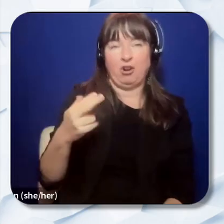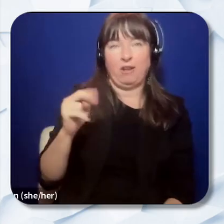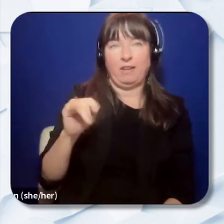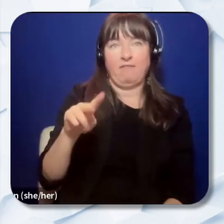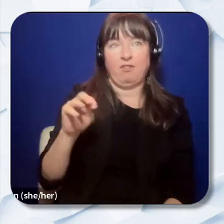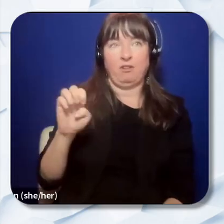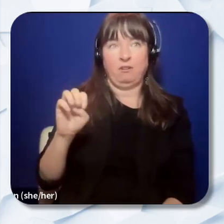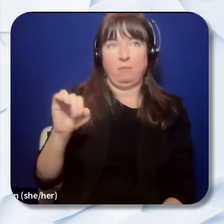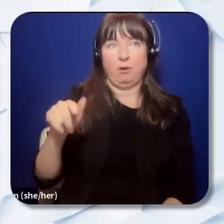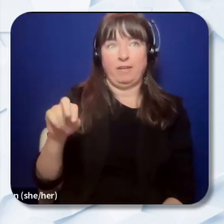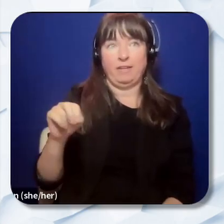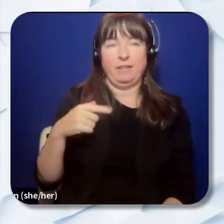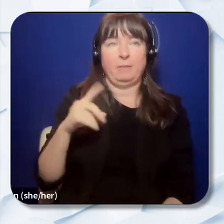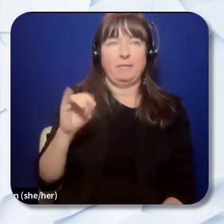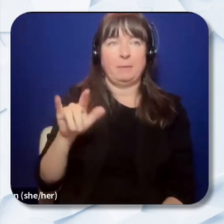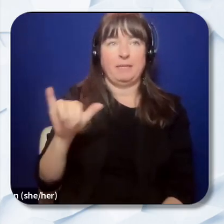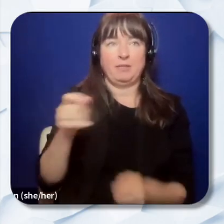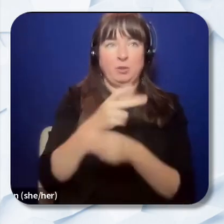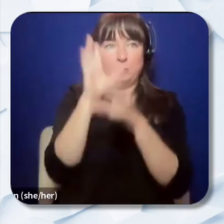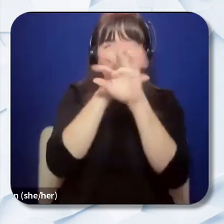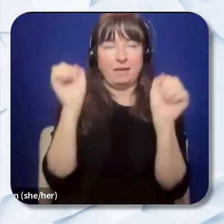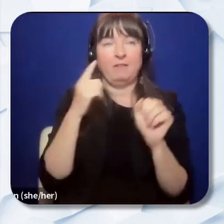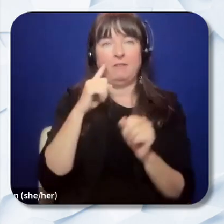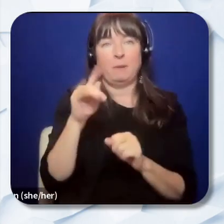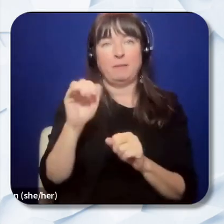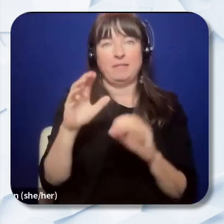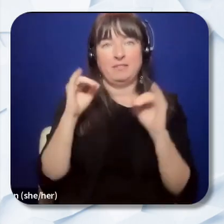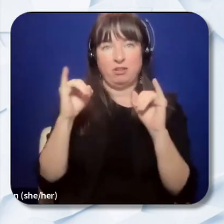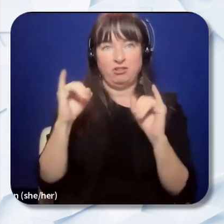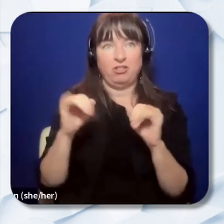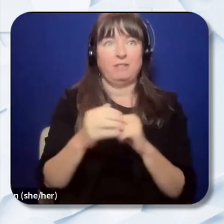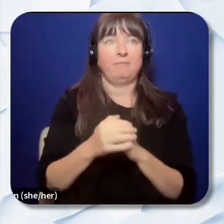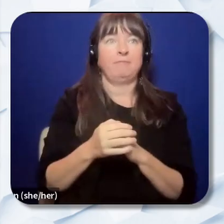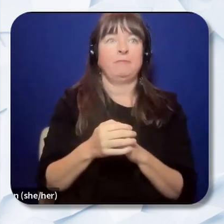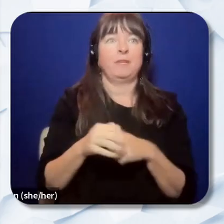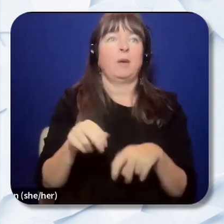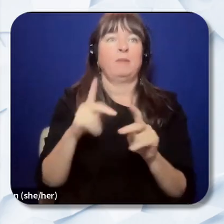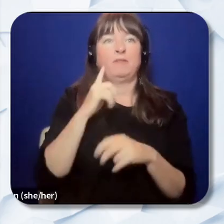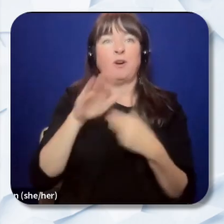Deputy Superintendent of Public Instruction over the Opportunities For All Branch at the